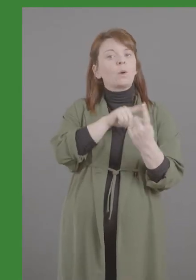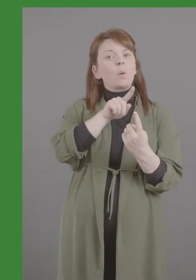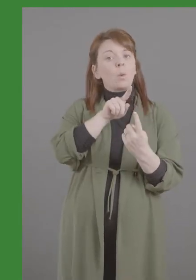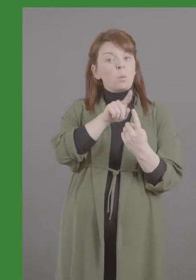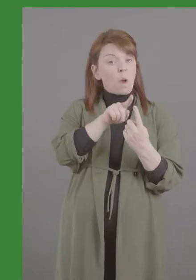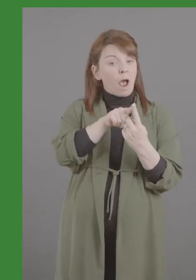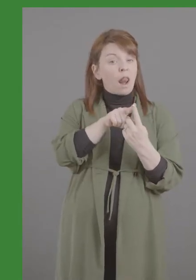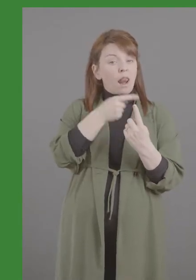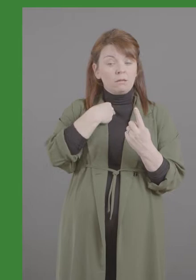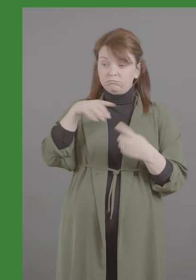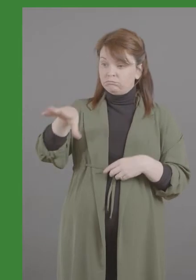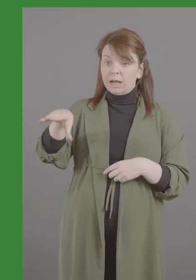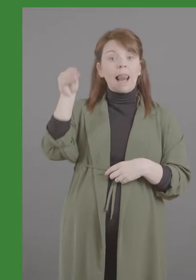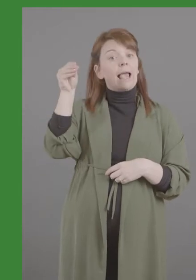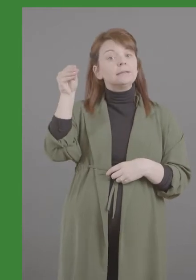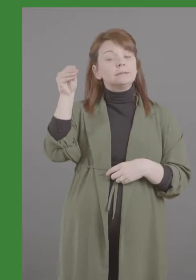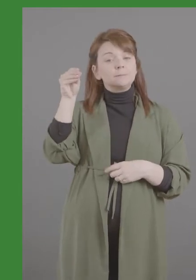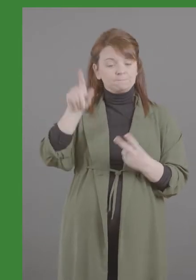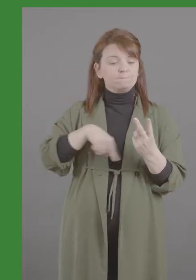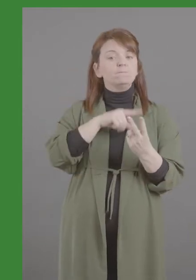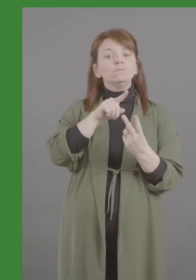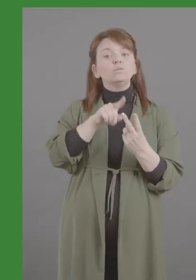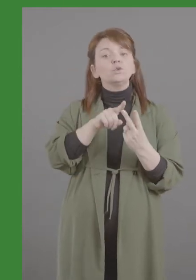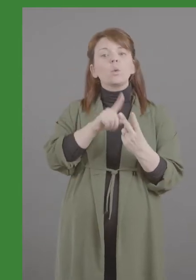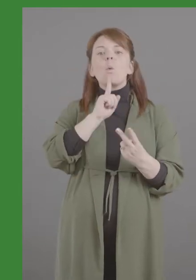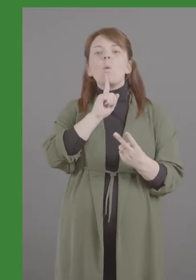1. Collect test kits. 2. Order online